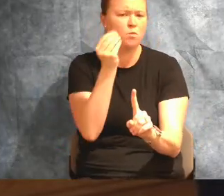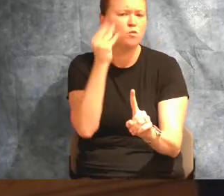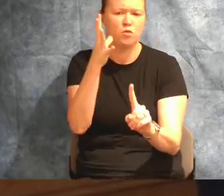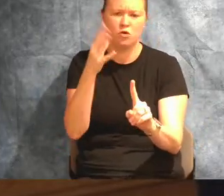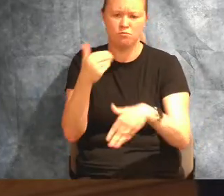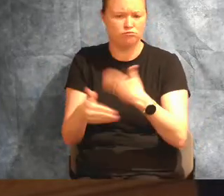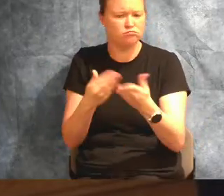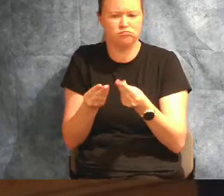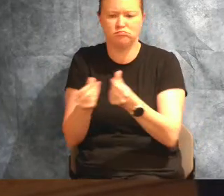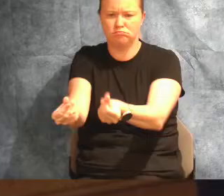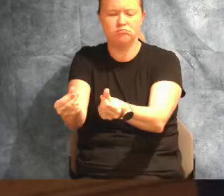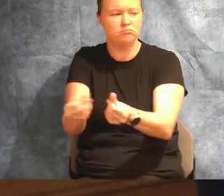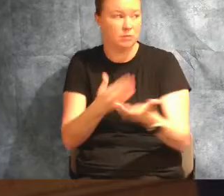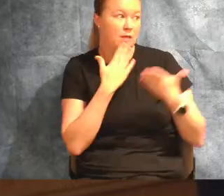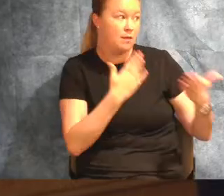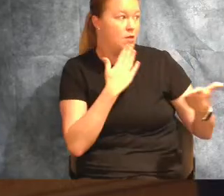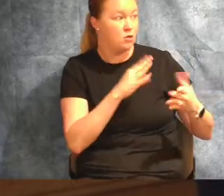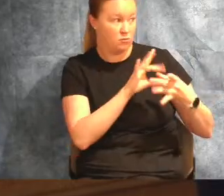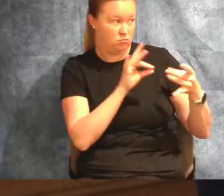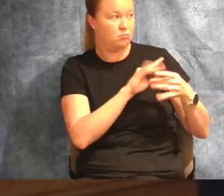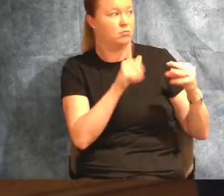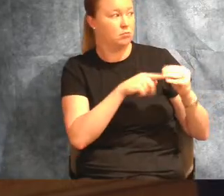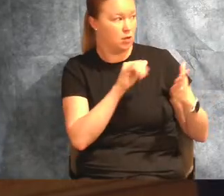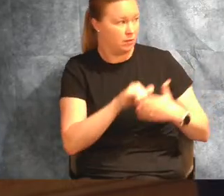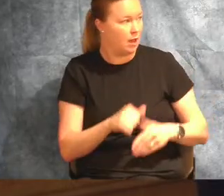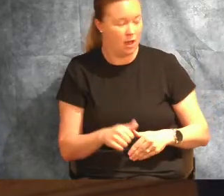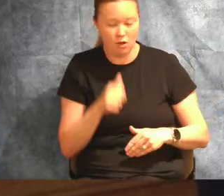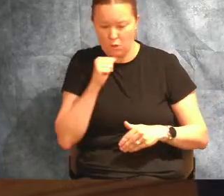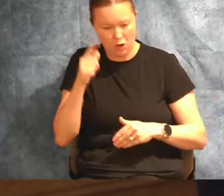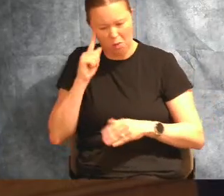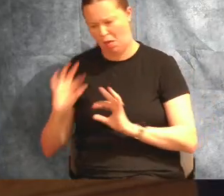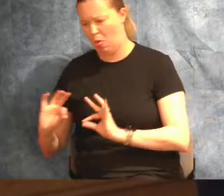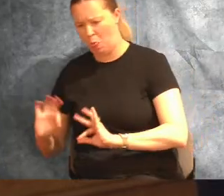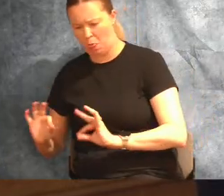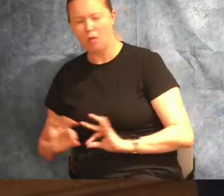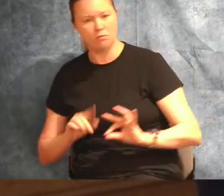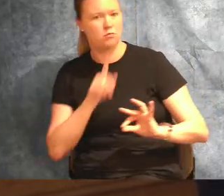and thank you for bringing that up. We don't want to take that for granted. So he is doing a great